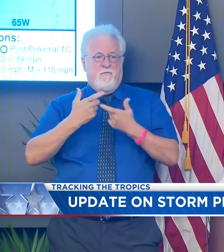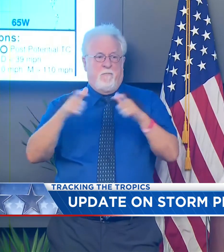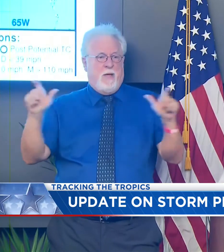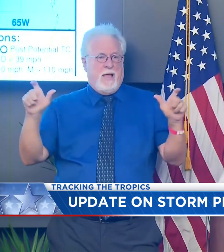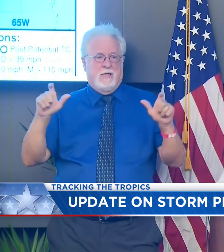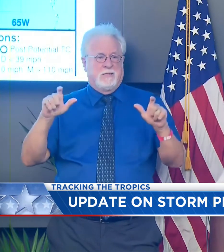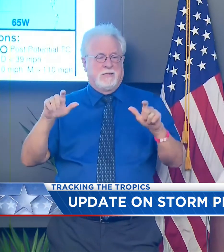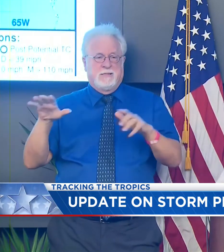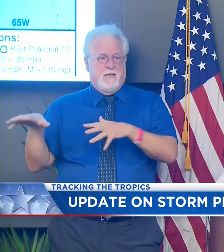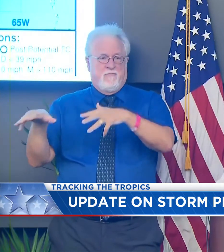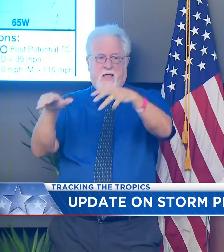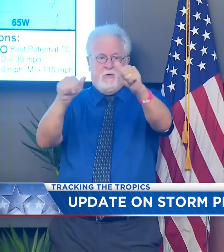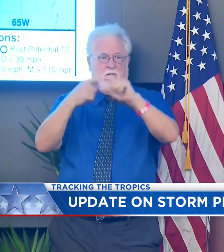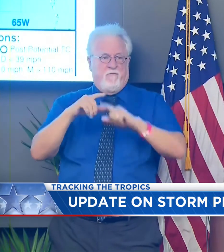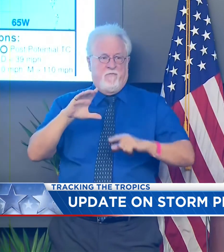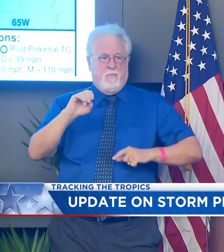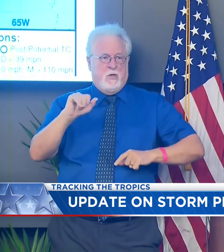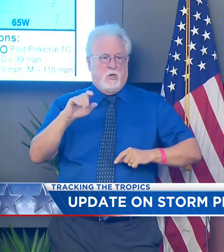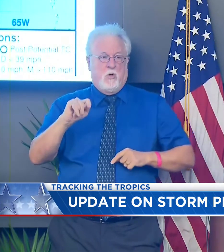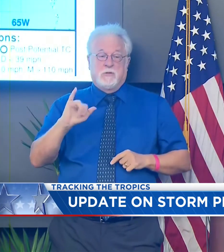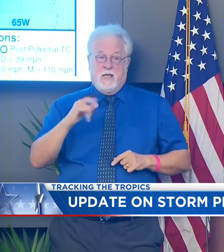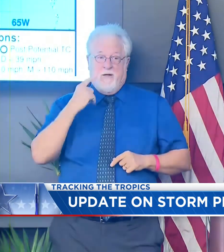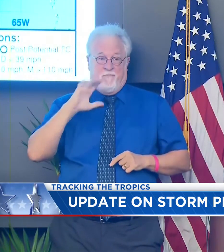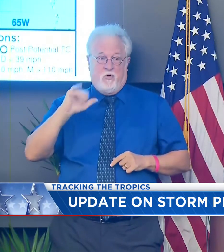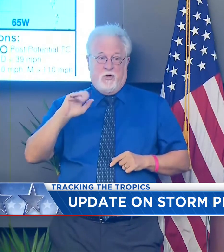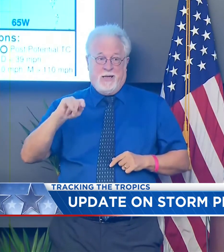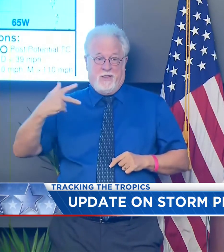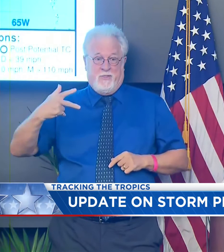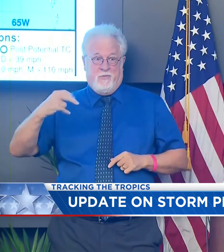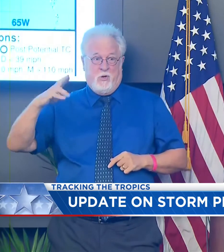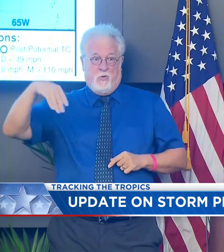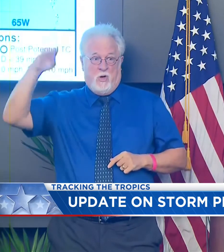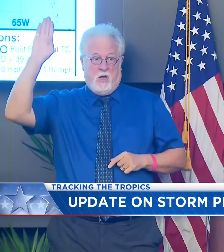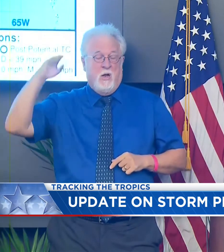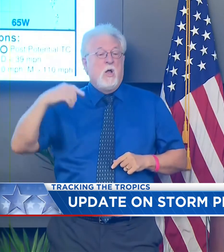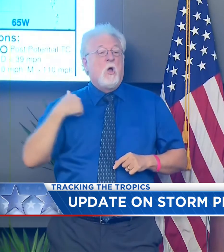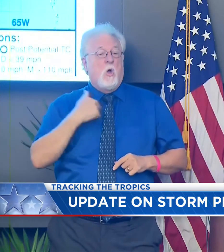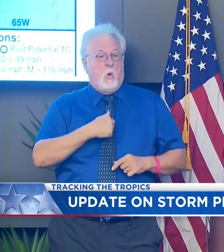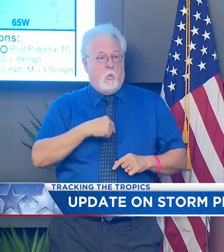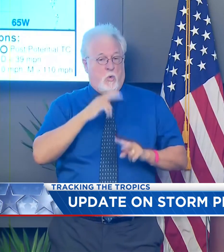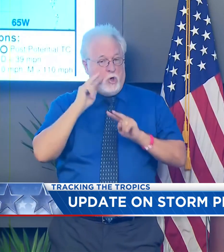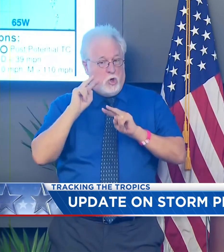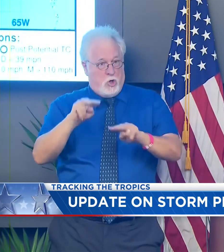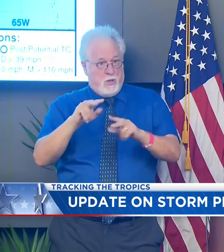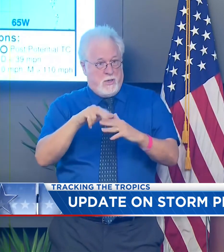AS YOU SAW FROM THE EVACUATIONS. NORMALLY FOR A CATEGORY 1 STORM, CATEGORY 2 STORM, WE DON'T HAVE